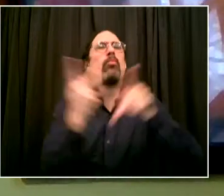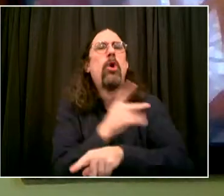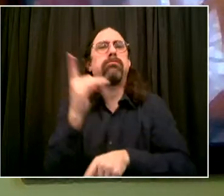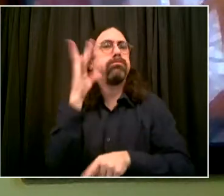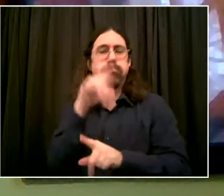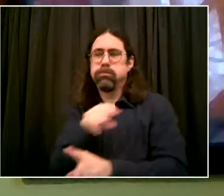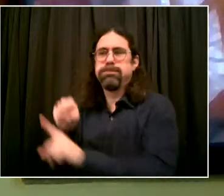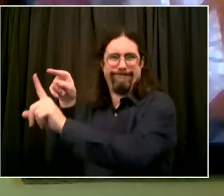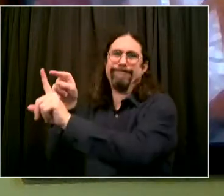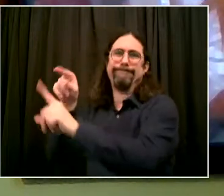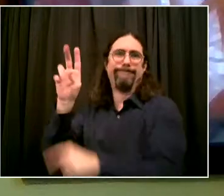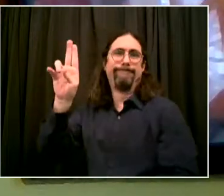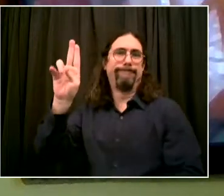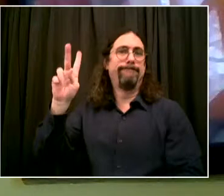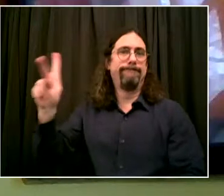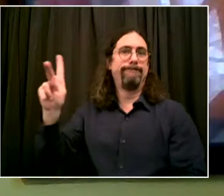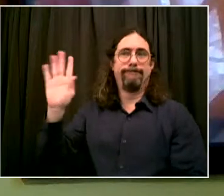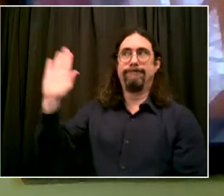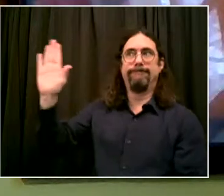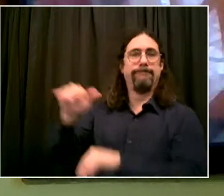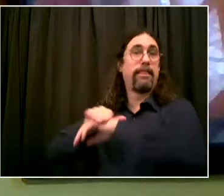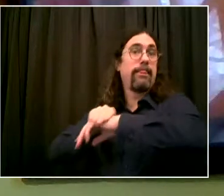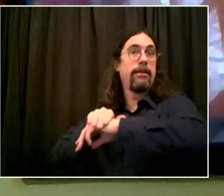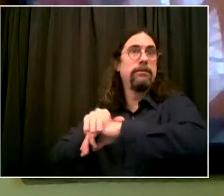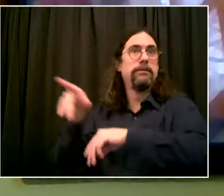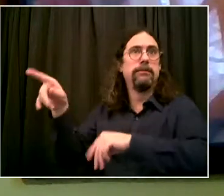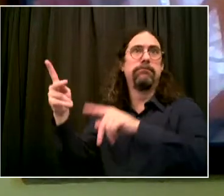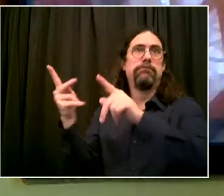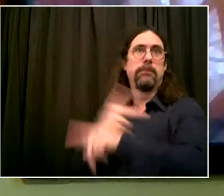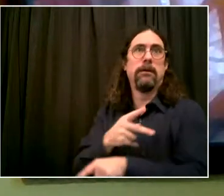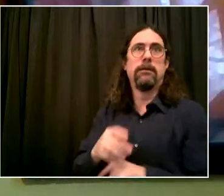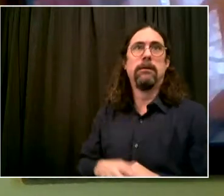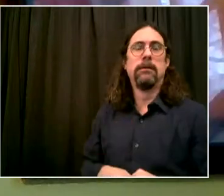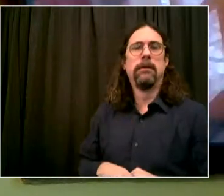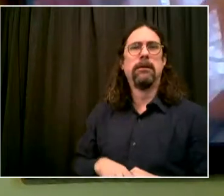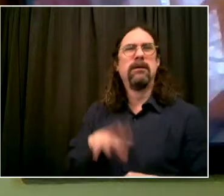MOST CONCERNING IS THE INFECTION LIST, MORE SPREAD MORE INFECTIONS MORE